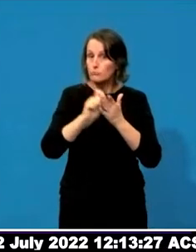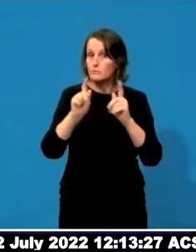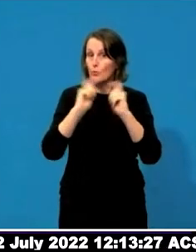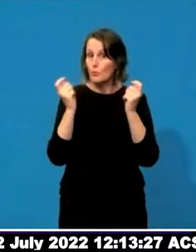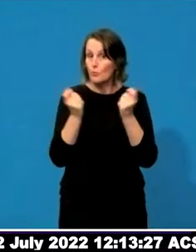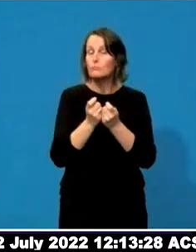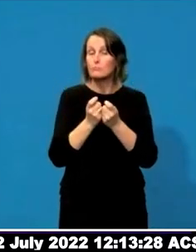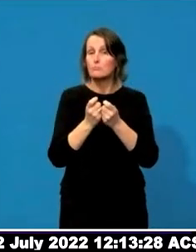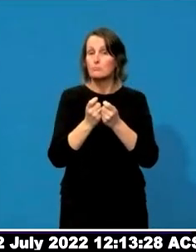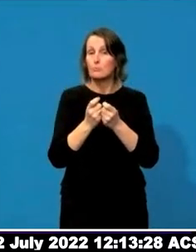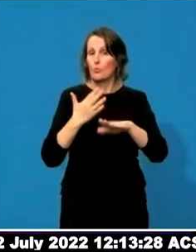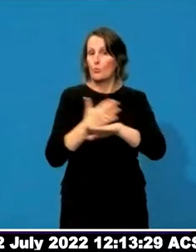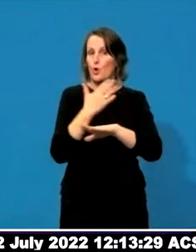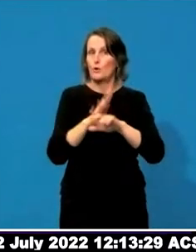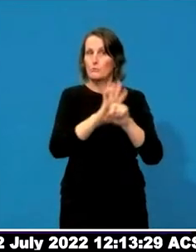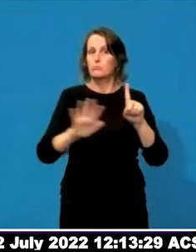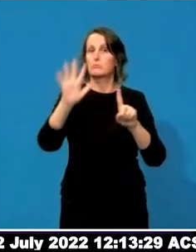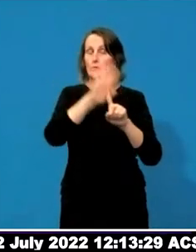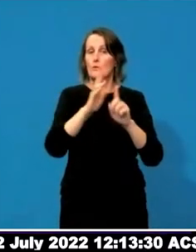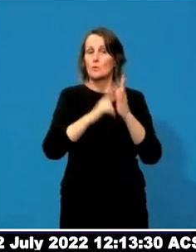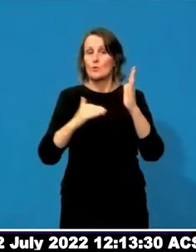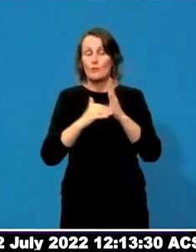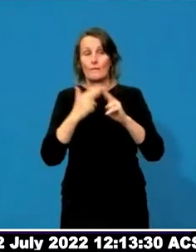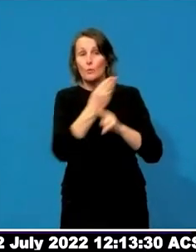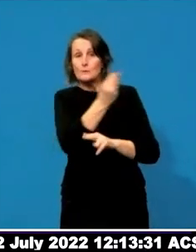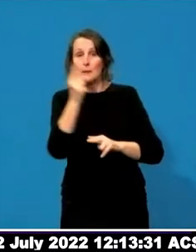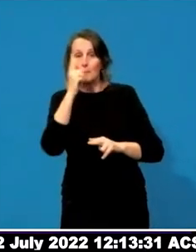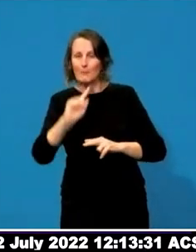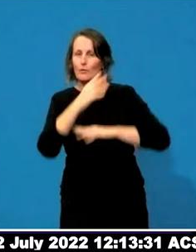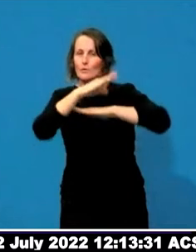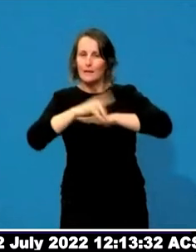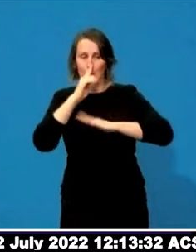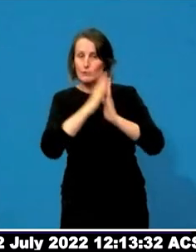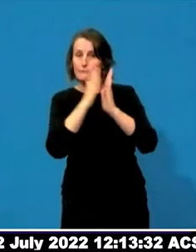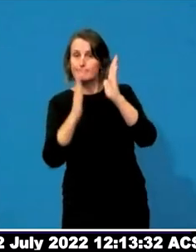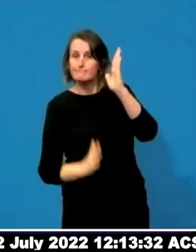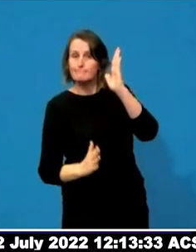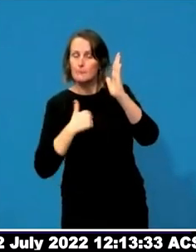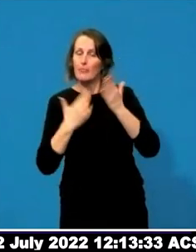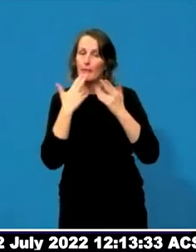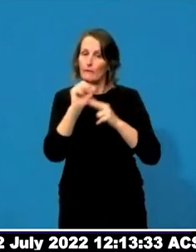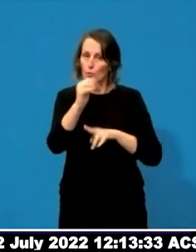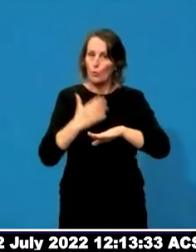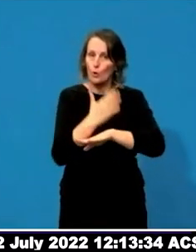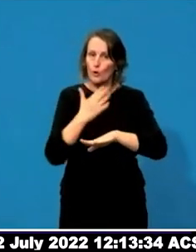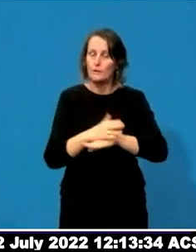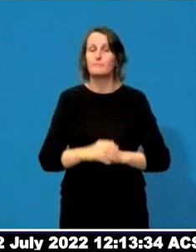some of the least advantaged people in this country. Thank you very much for the opportunity,